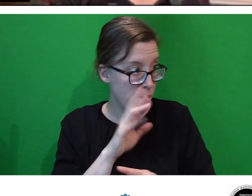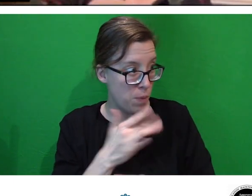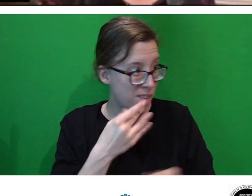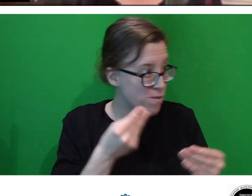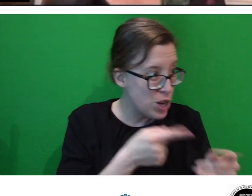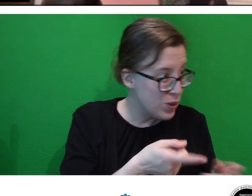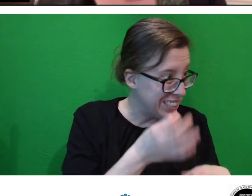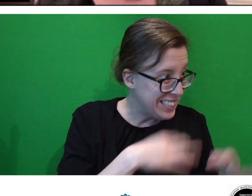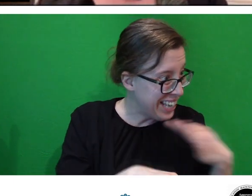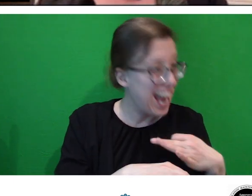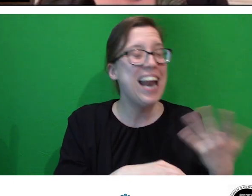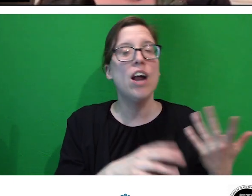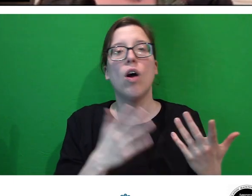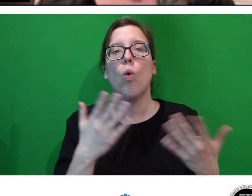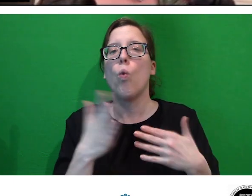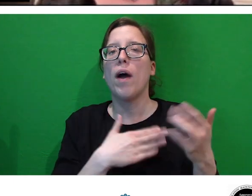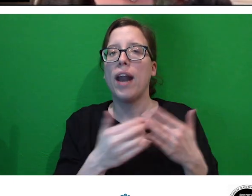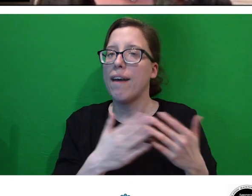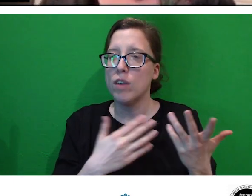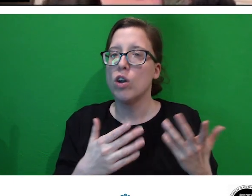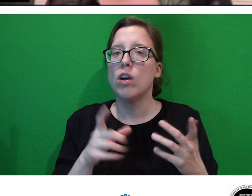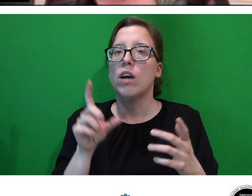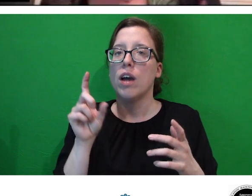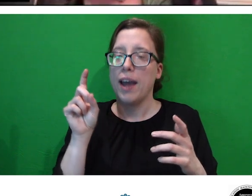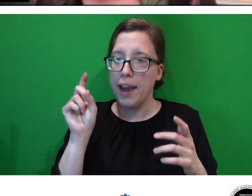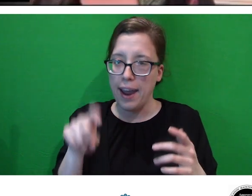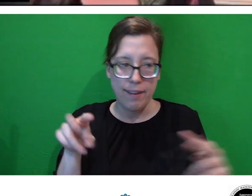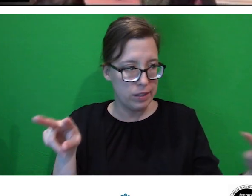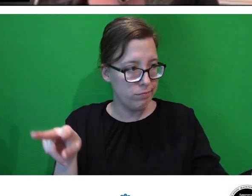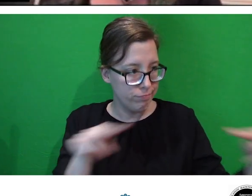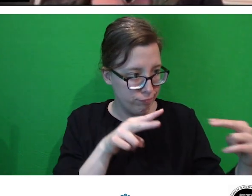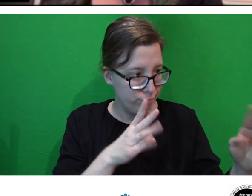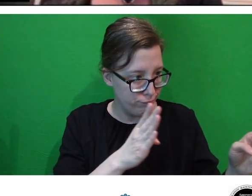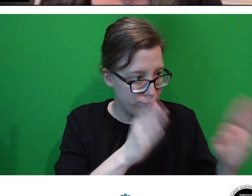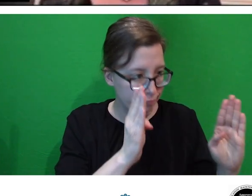this [turns head away], I go, "Oh, babe, is that too hot? Is that too cold? Do you not like it?